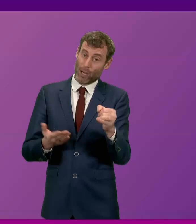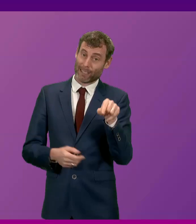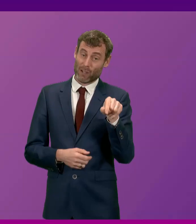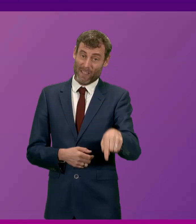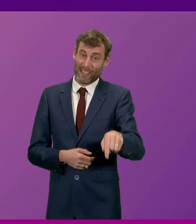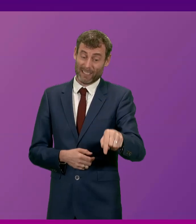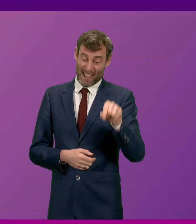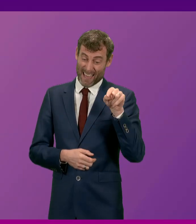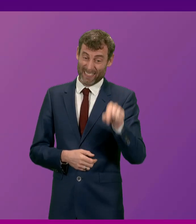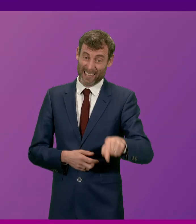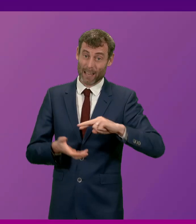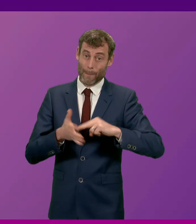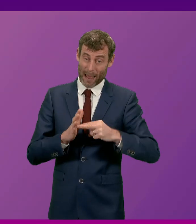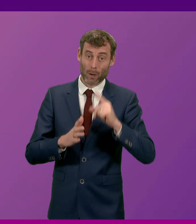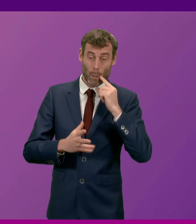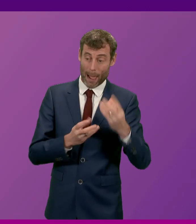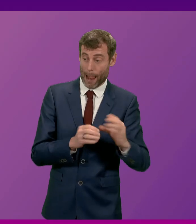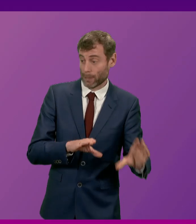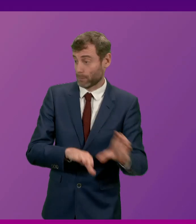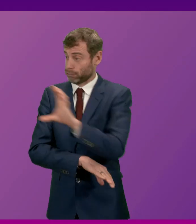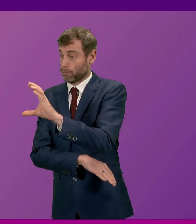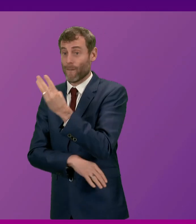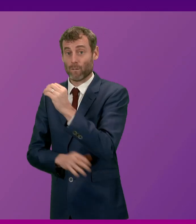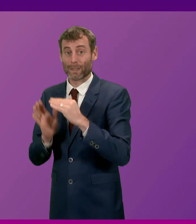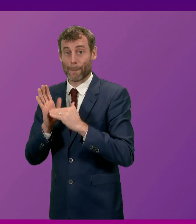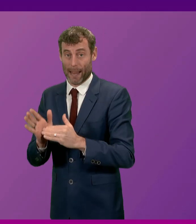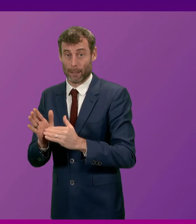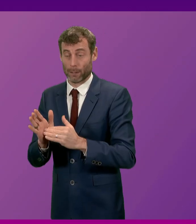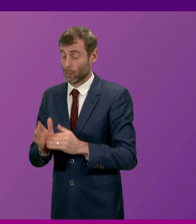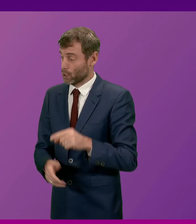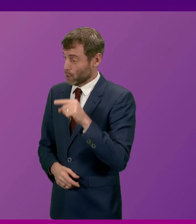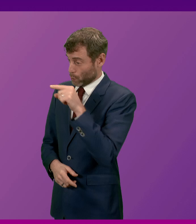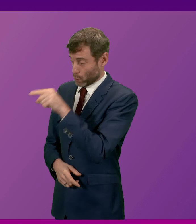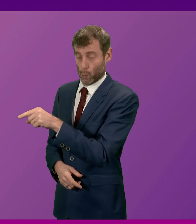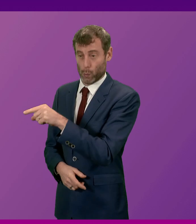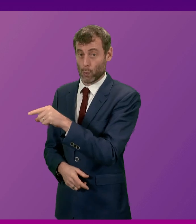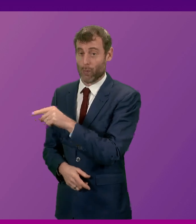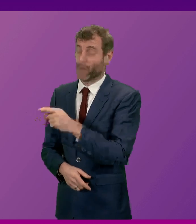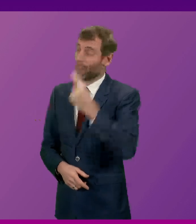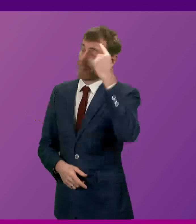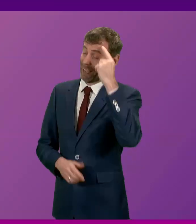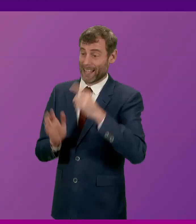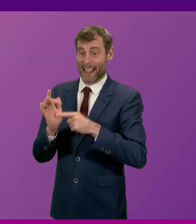measures. It would make Liz Truss blush how economically illiterate the First Minister is.